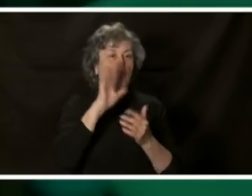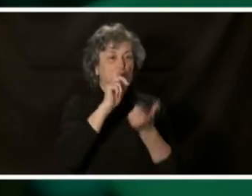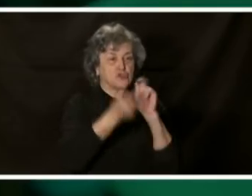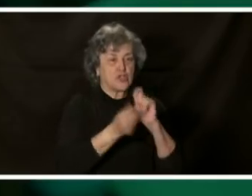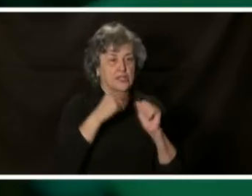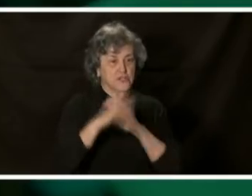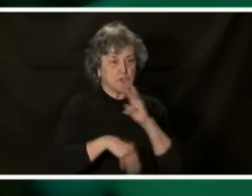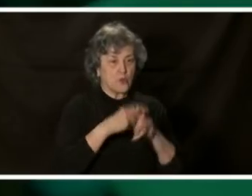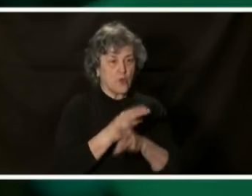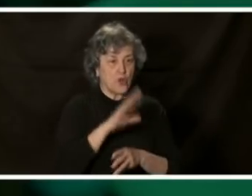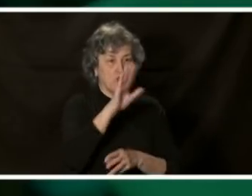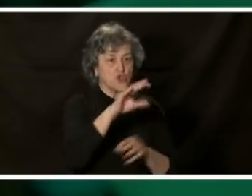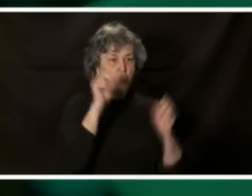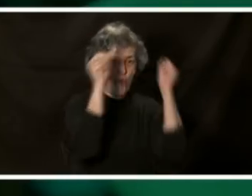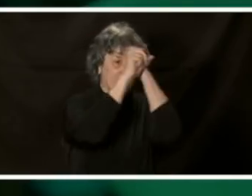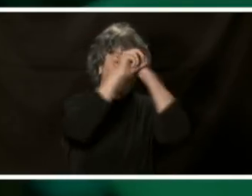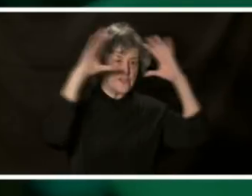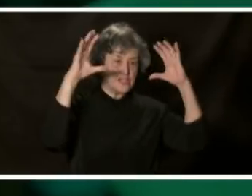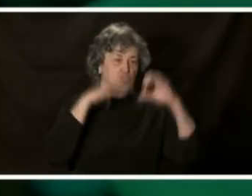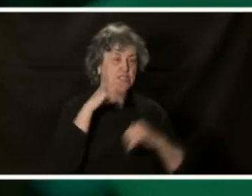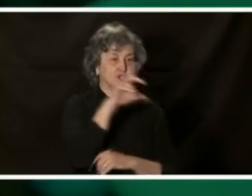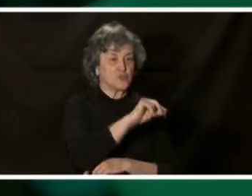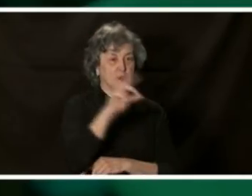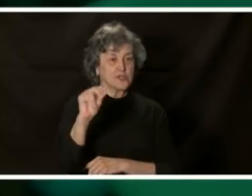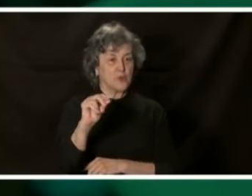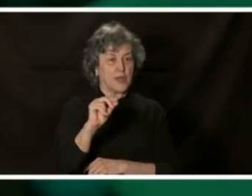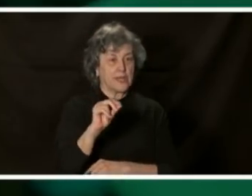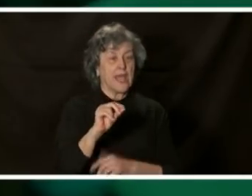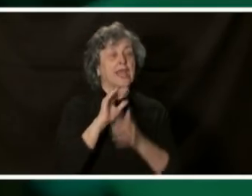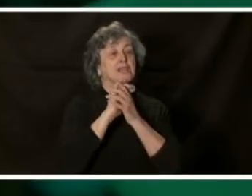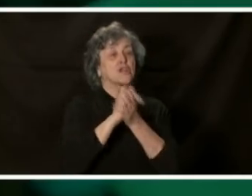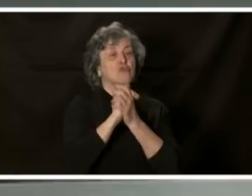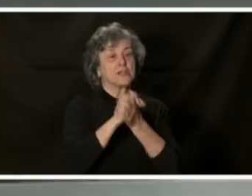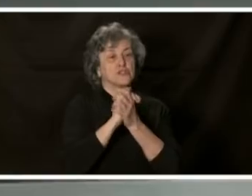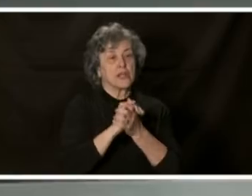YOUR VISION IS 2020. CONGRATULATIONS, GRADUATES.